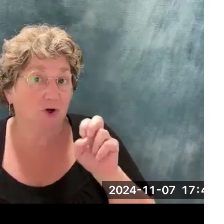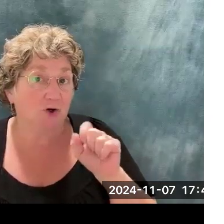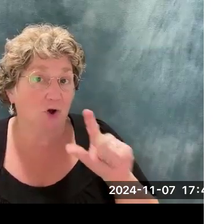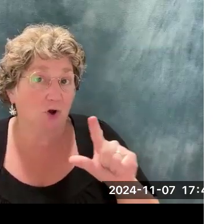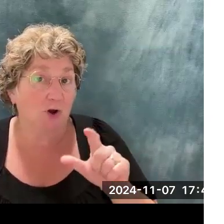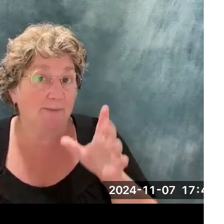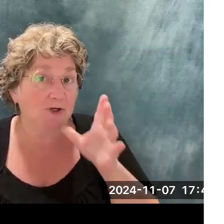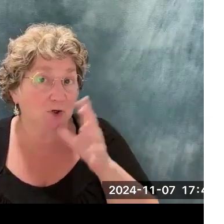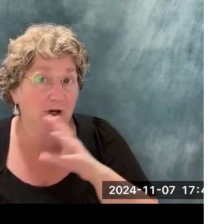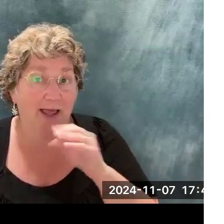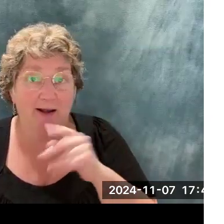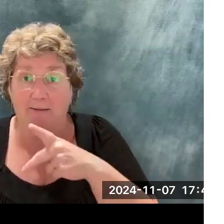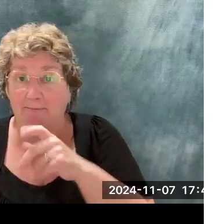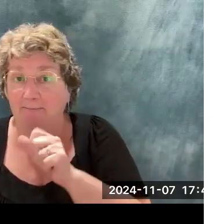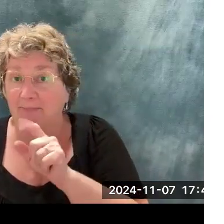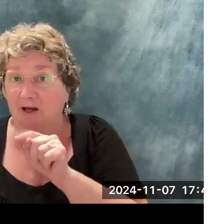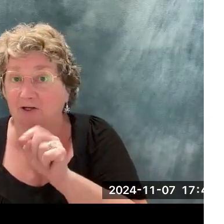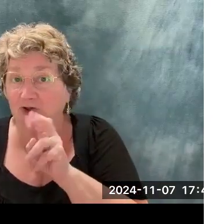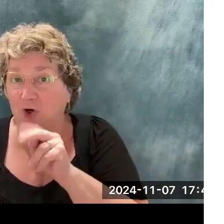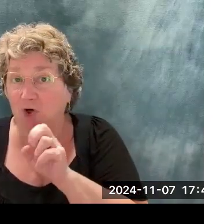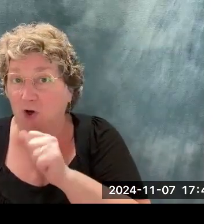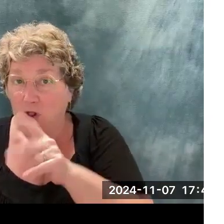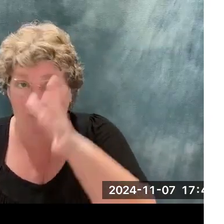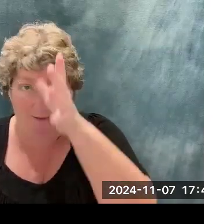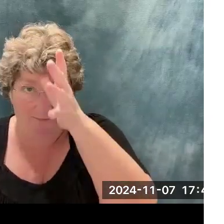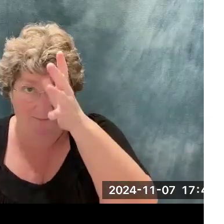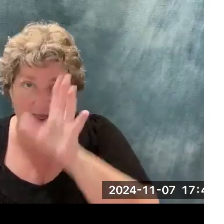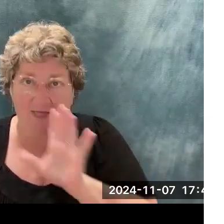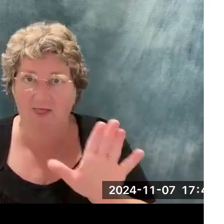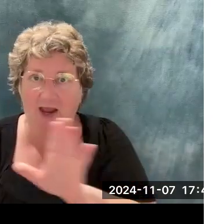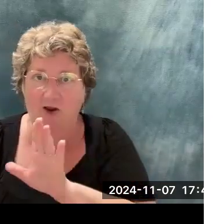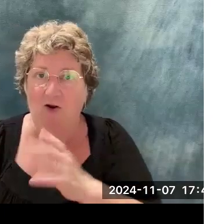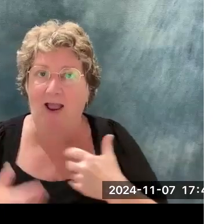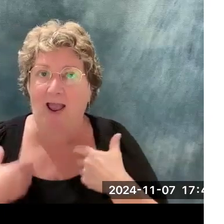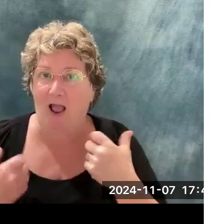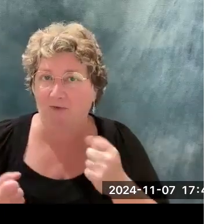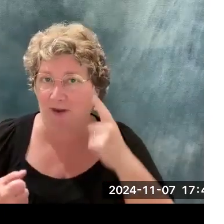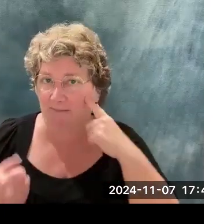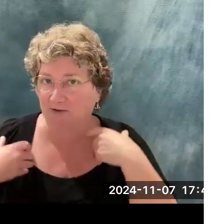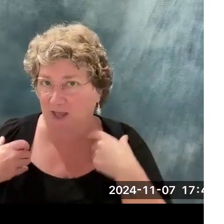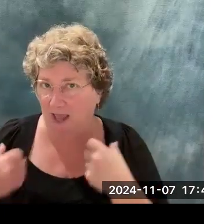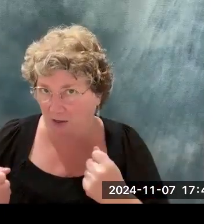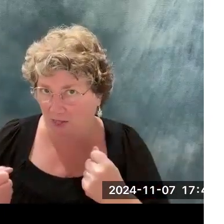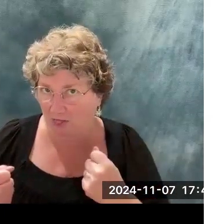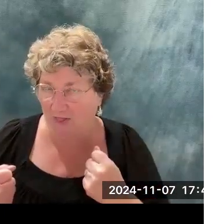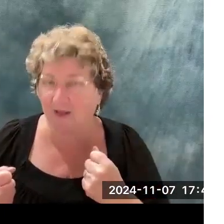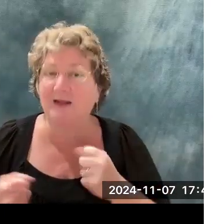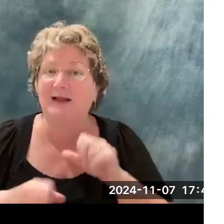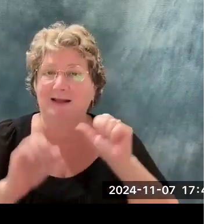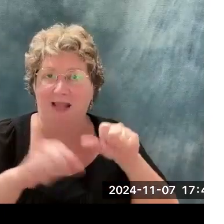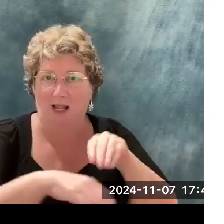And in fact, the U.S. Surgeon General released an advisory on the mental health and well-being of parents titled Parents Under Pressure.